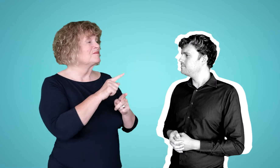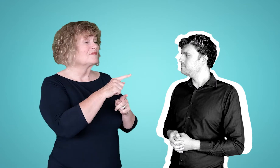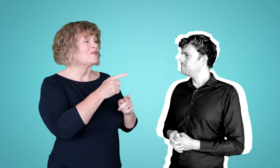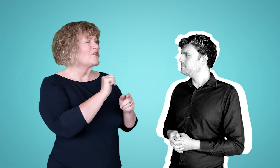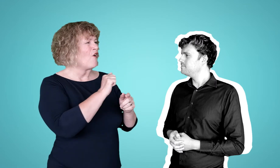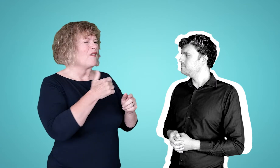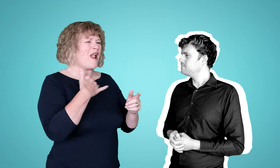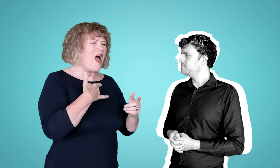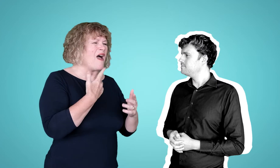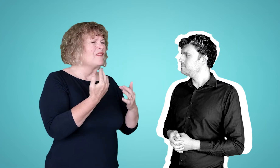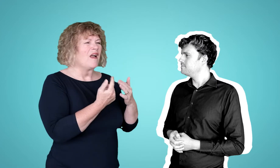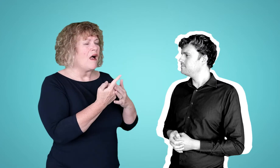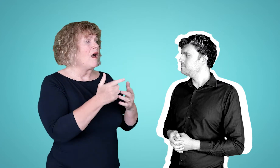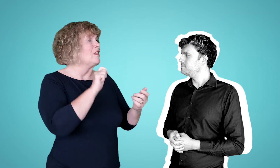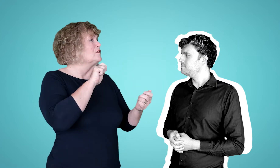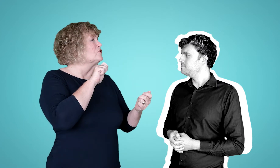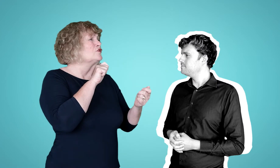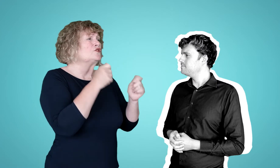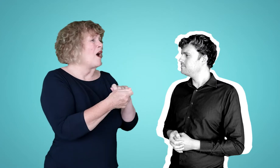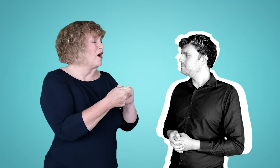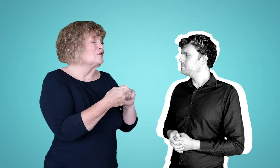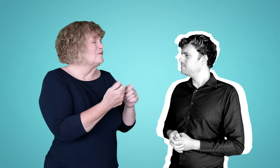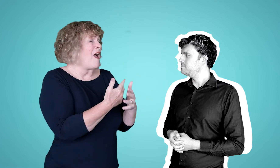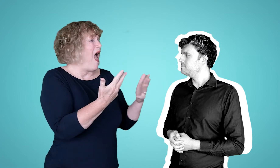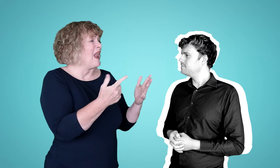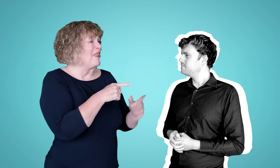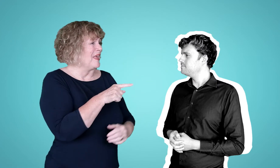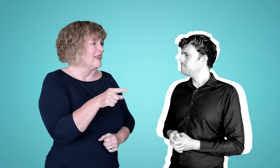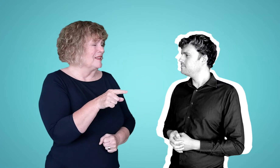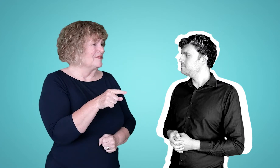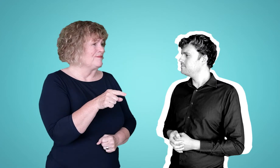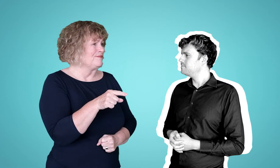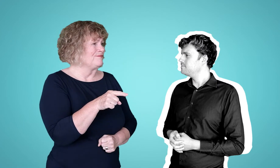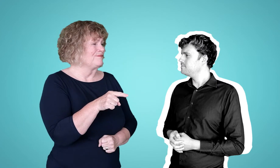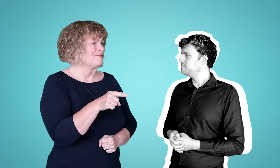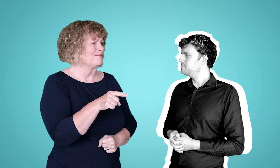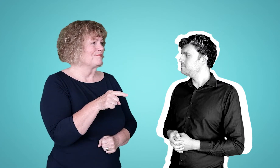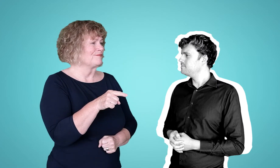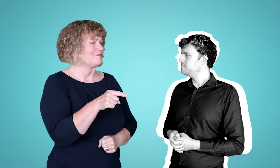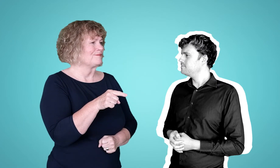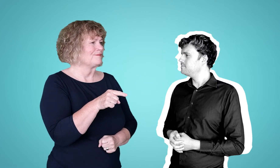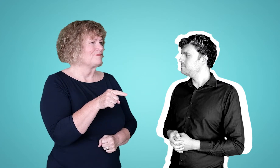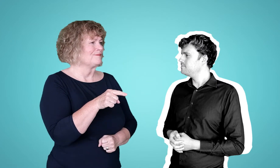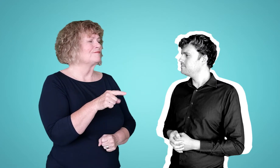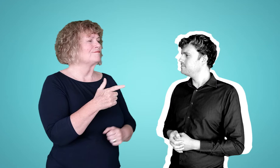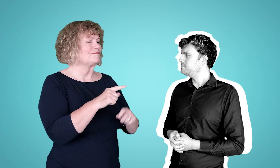If there have been any changes in your circumstances.